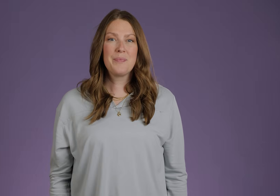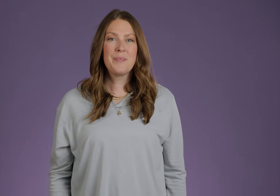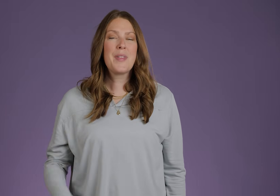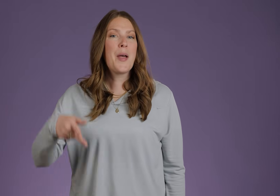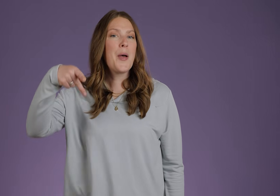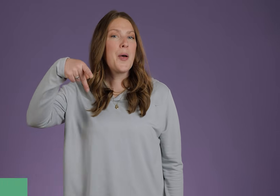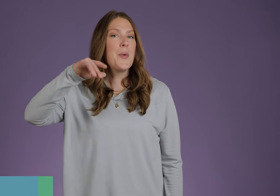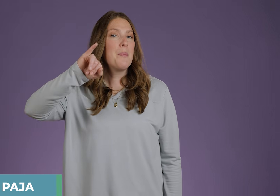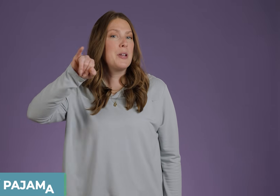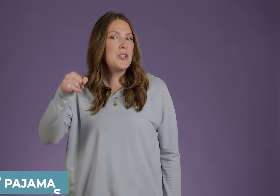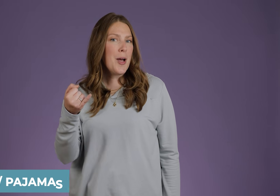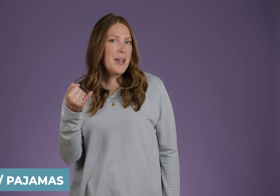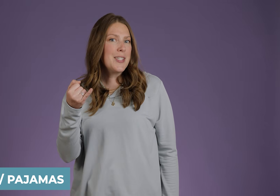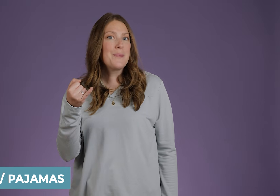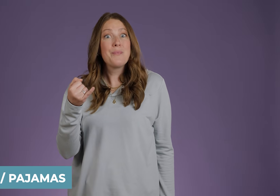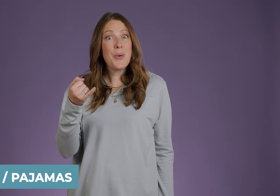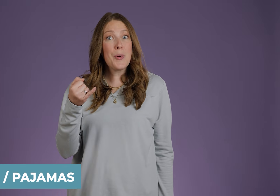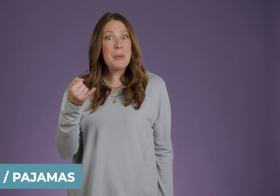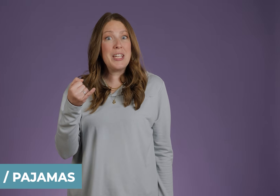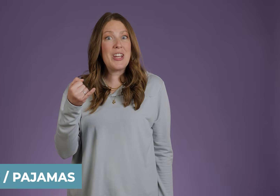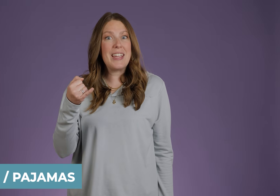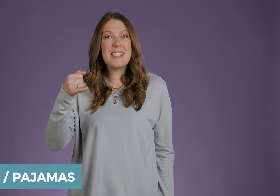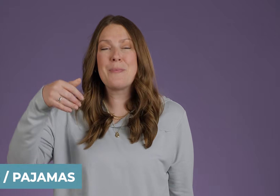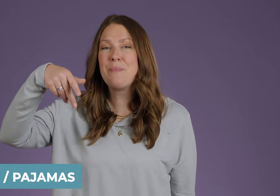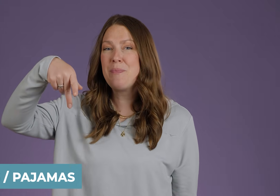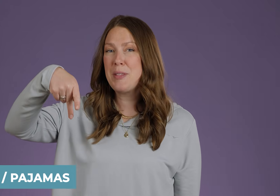Pajamas or PJs.